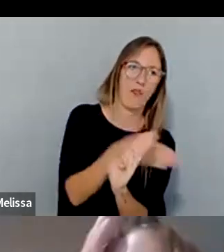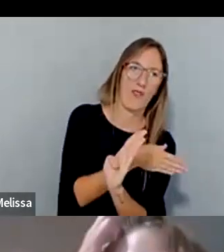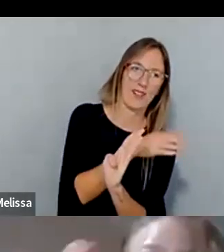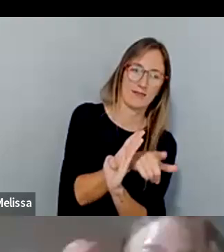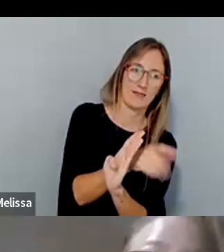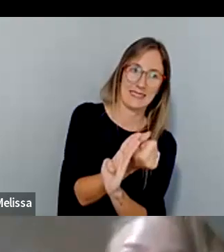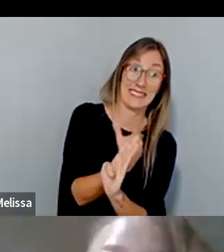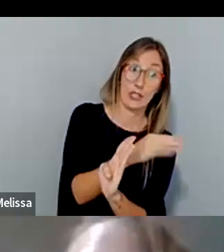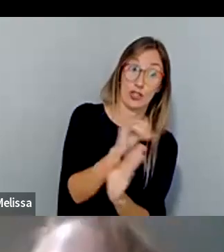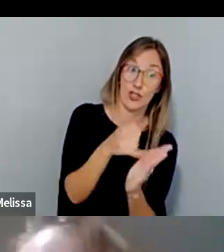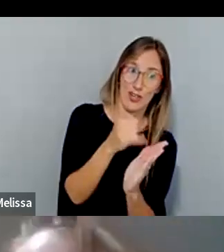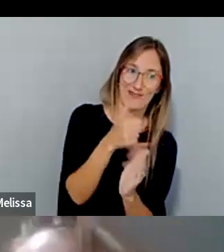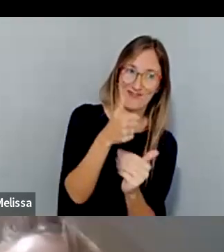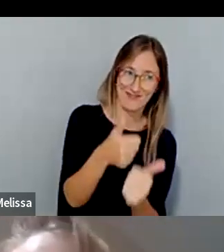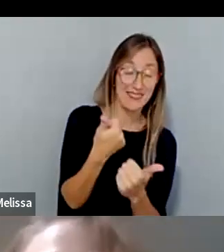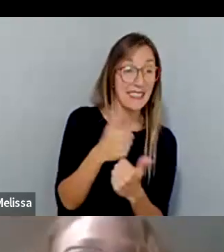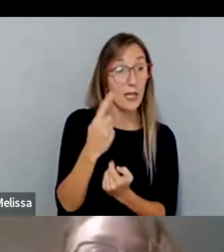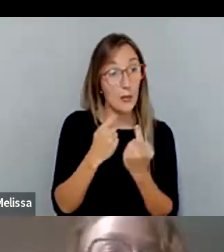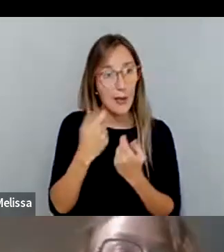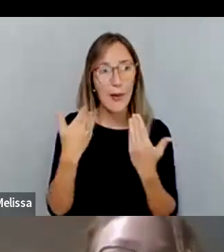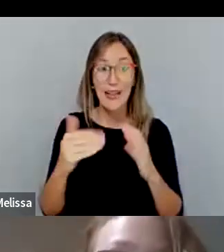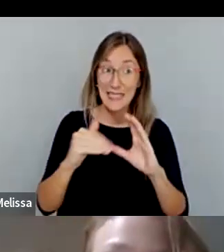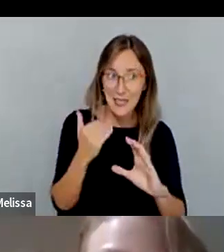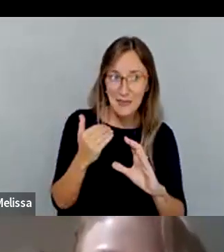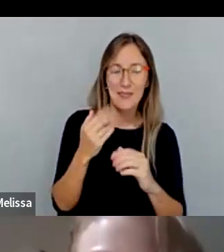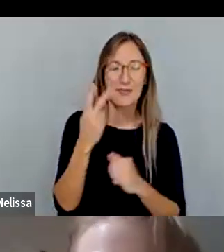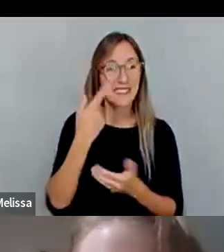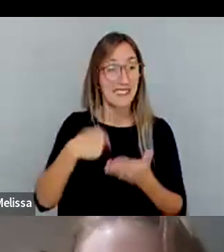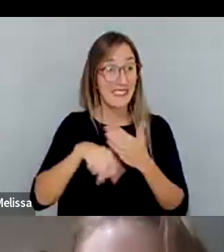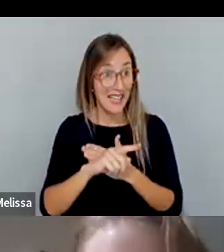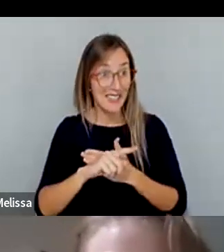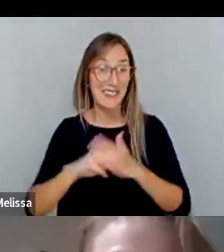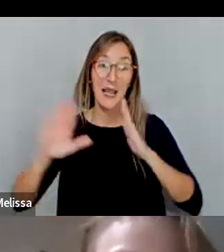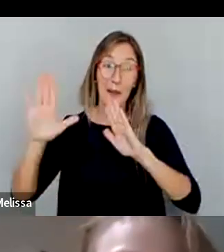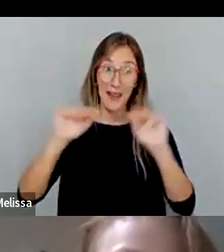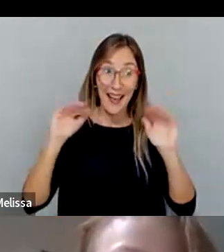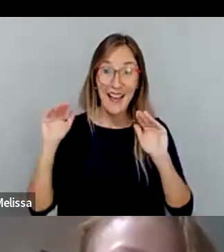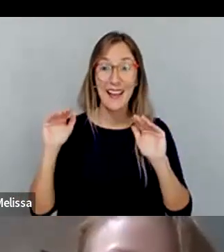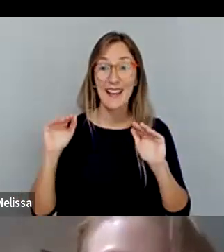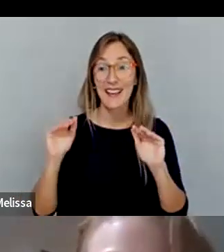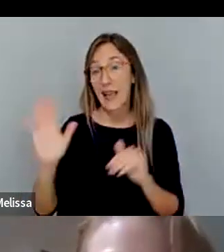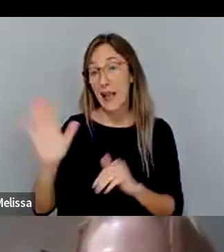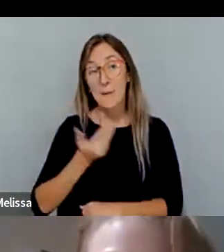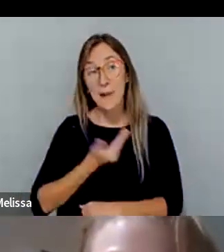group starts for you is when your journals are due. If you have questions about that, please feel free to e-mail one of us. Otherwise, we will see